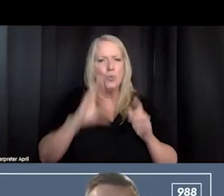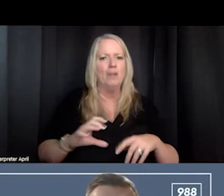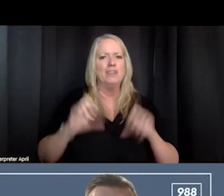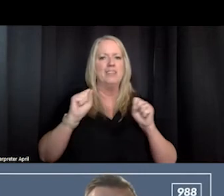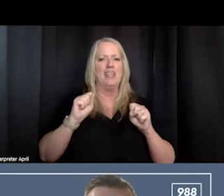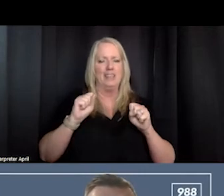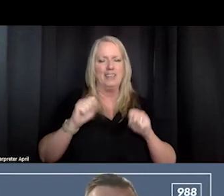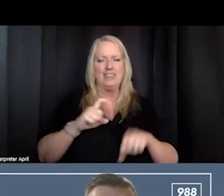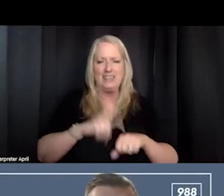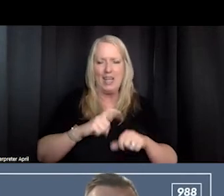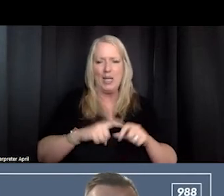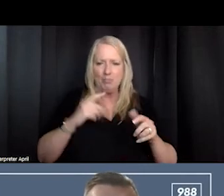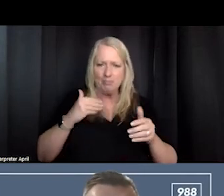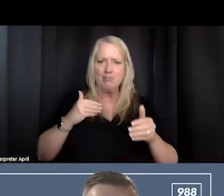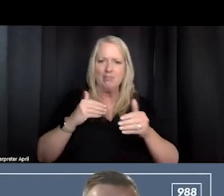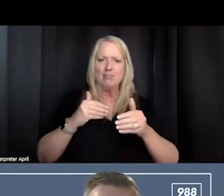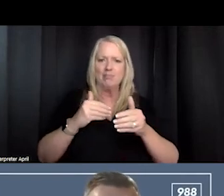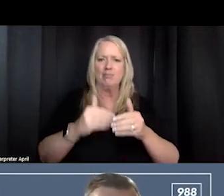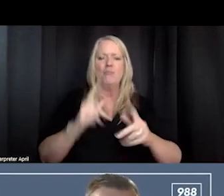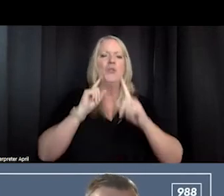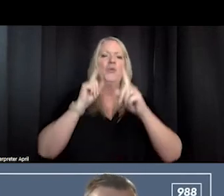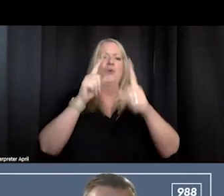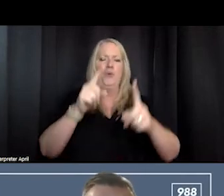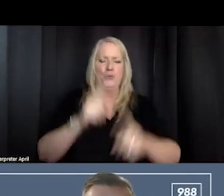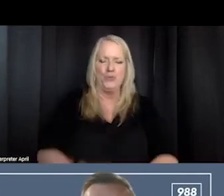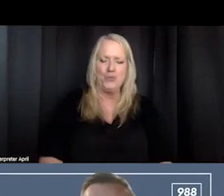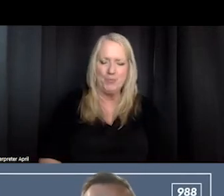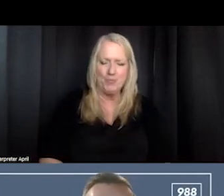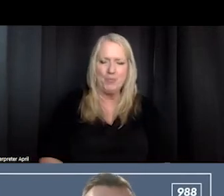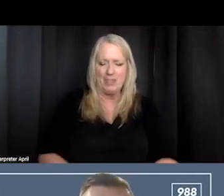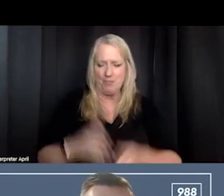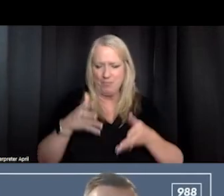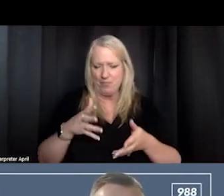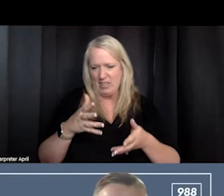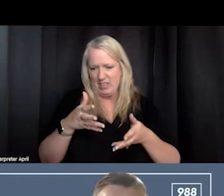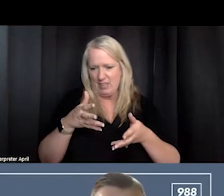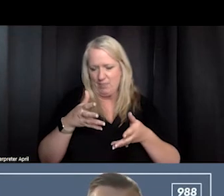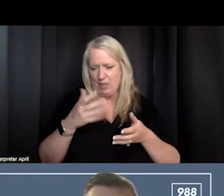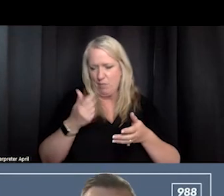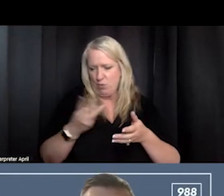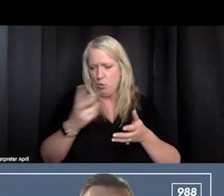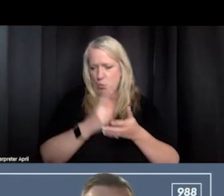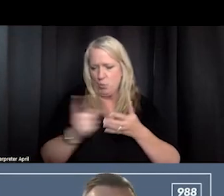TO GET TO OUR ASPIRATIONAL GOALS. WE ARE A FEW WEEKS NOW POST POST RELEASE OF THE FUNDING.